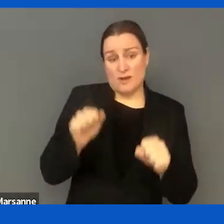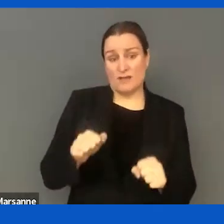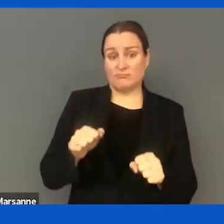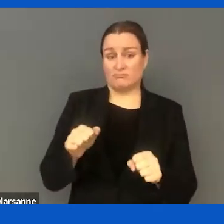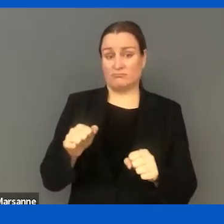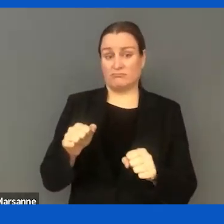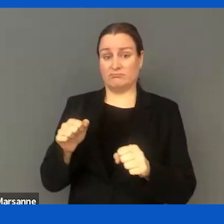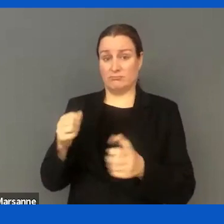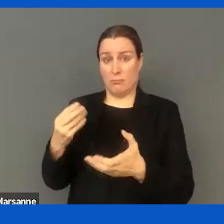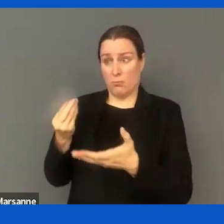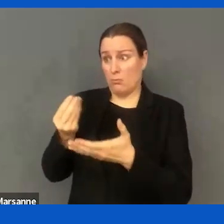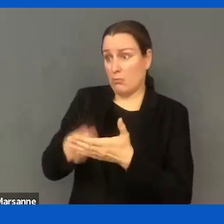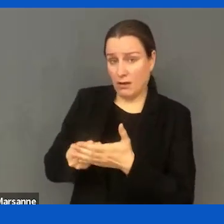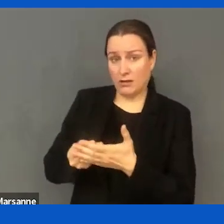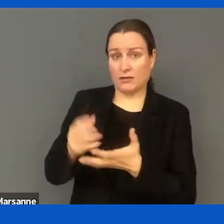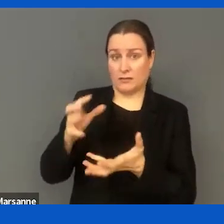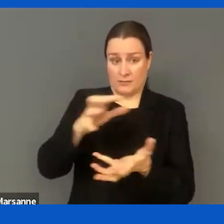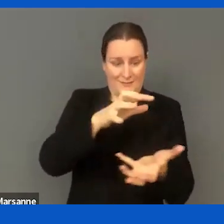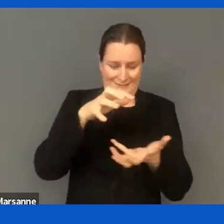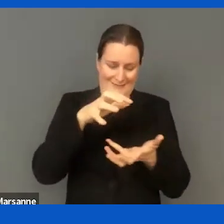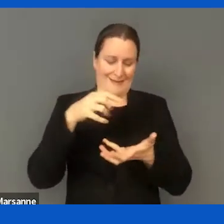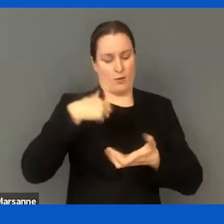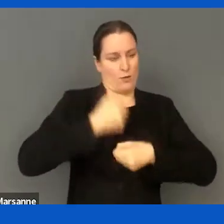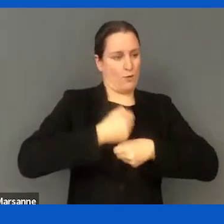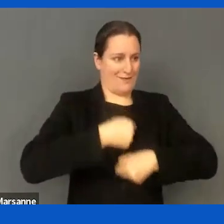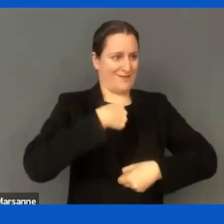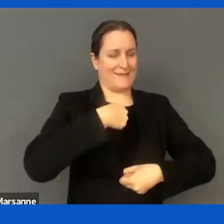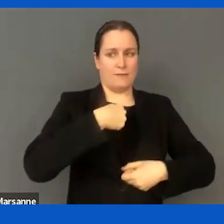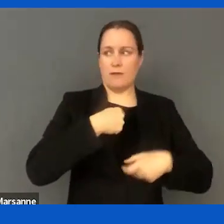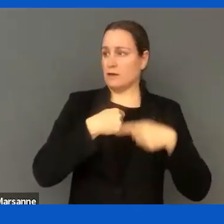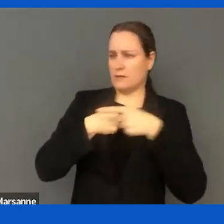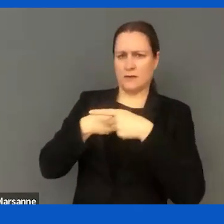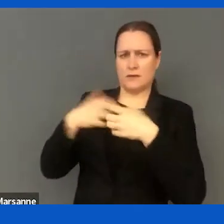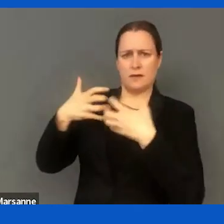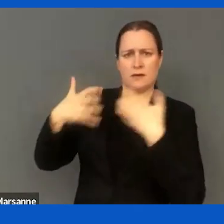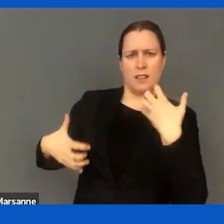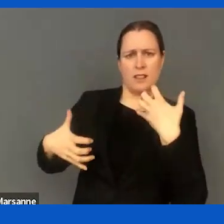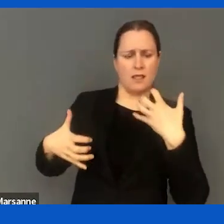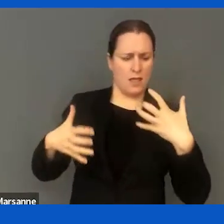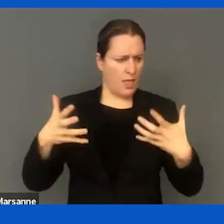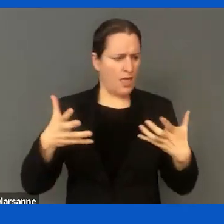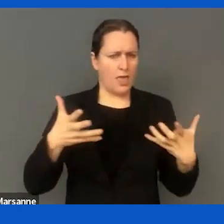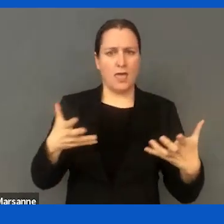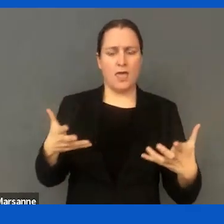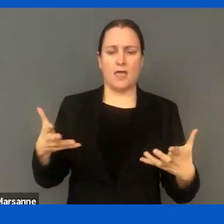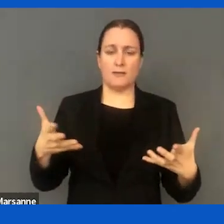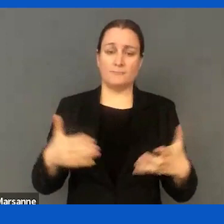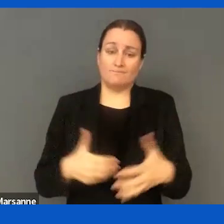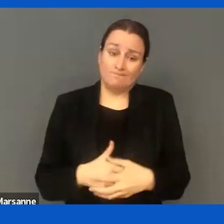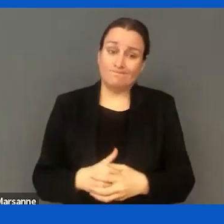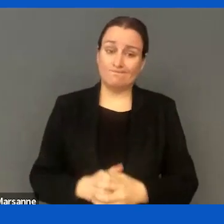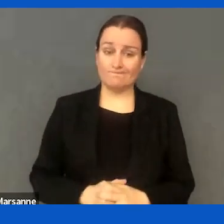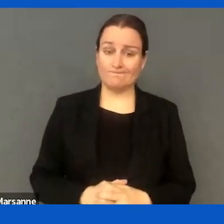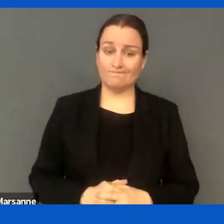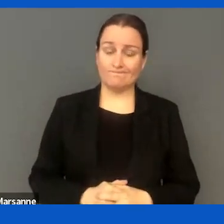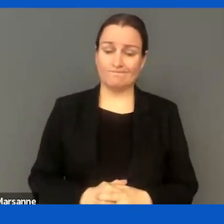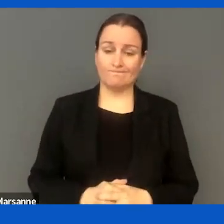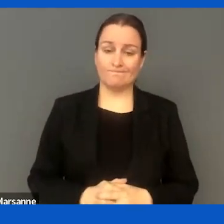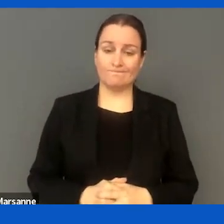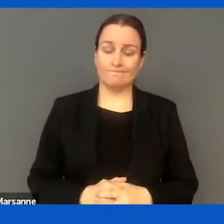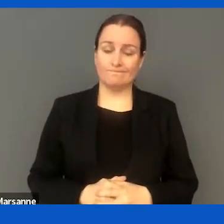a lot of years. This is the main issue. Also, as Catherine said before me, the Web